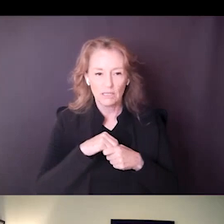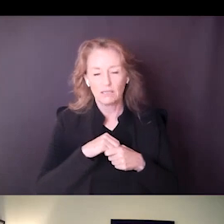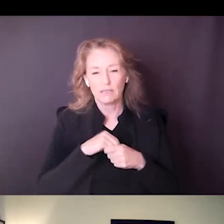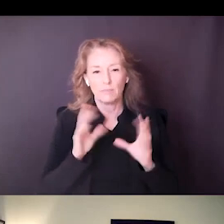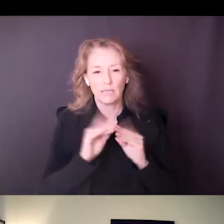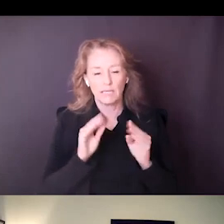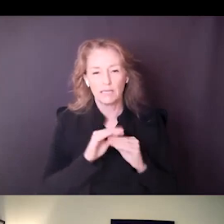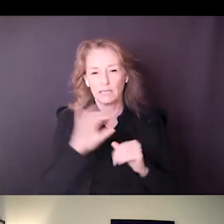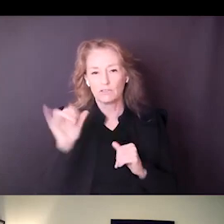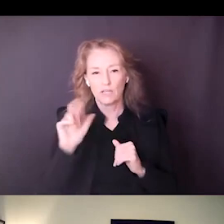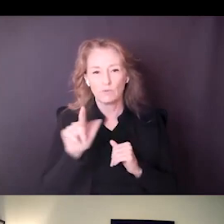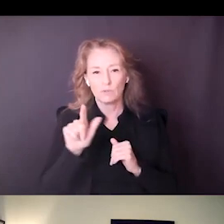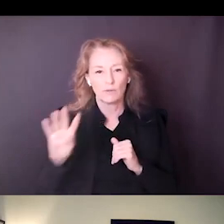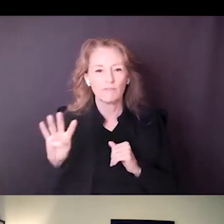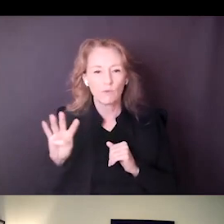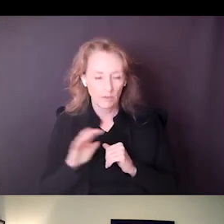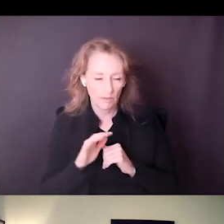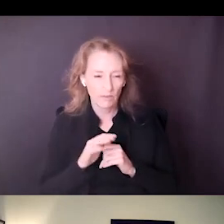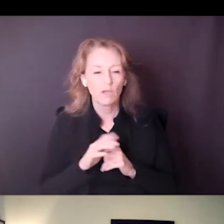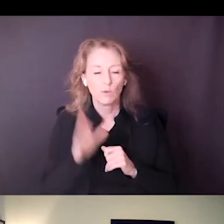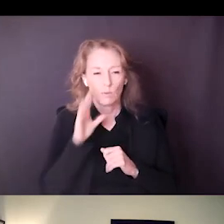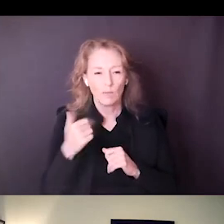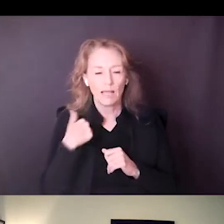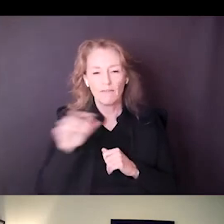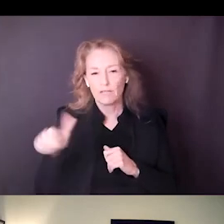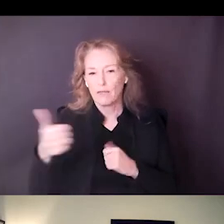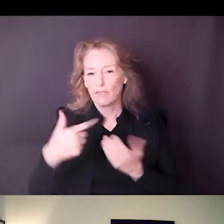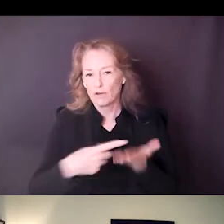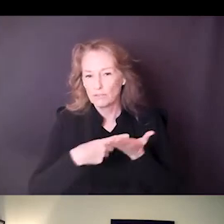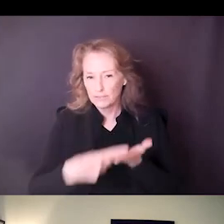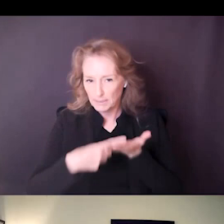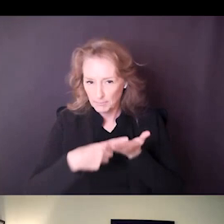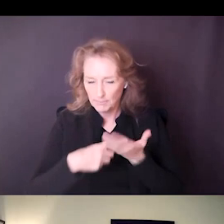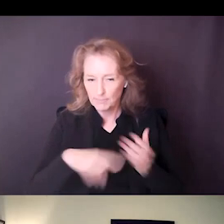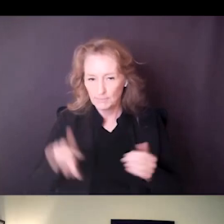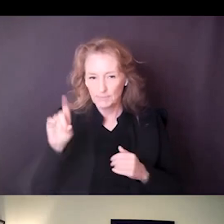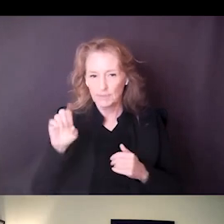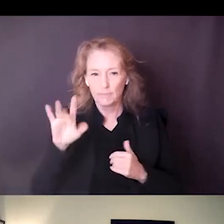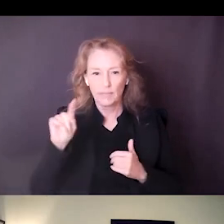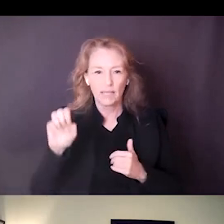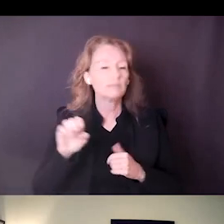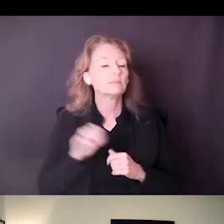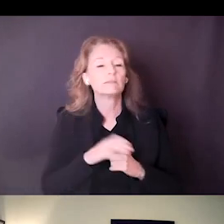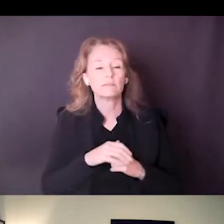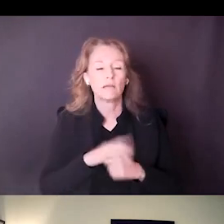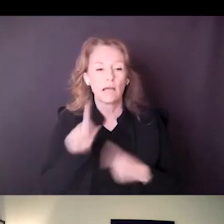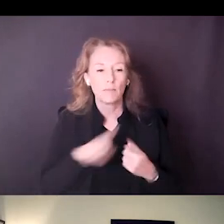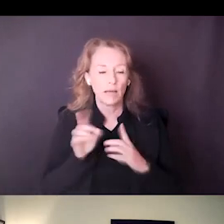24TH WHERE WE HAVE ANOTHER DEBATE ON THE REALLY IMPORTANT ISSUE